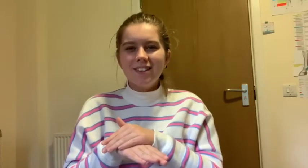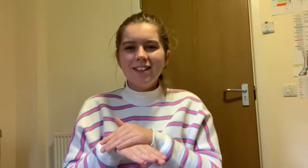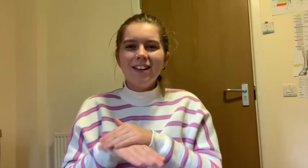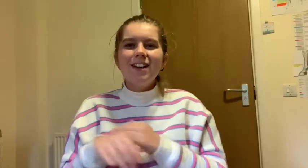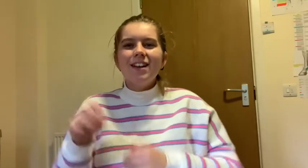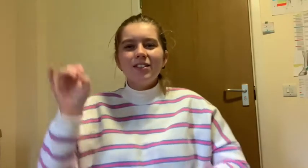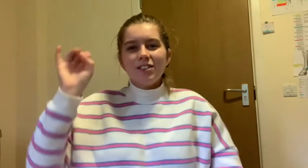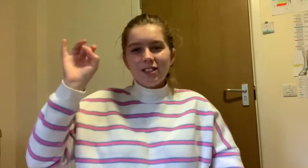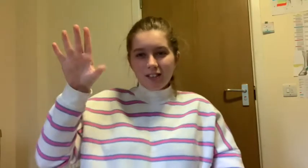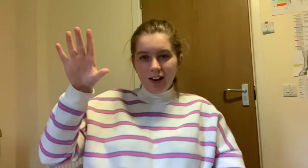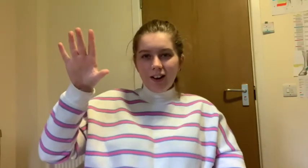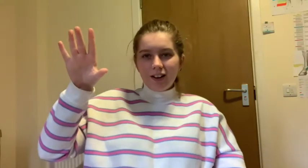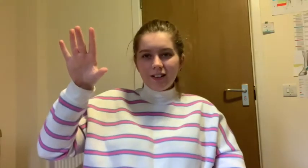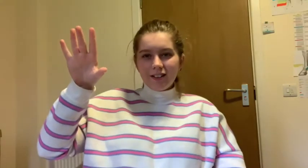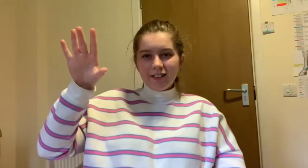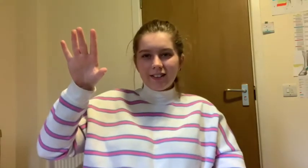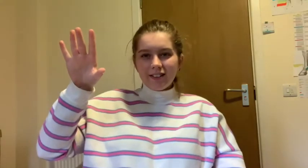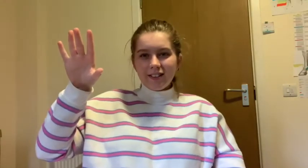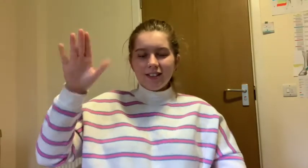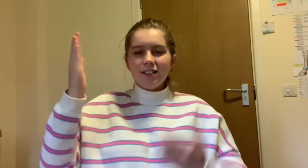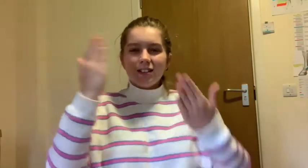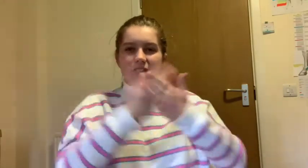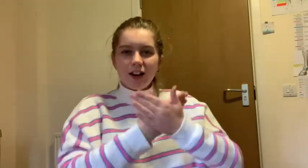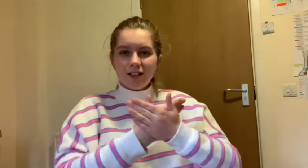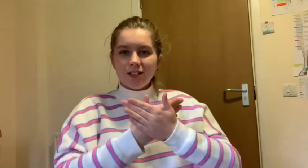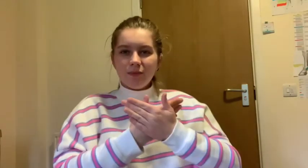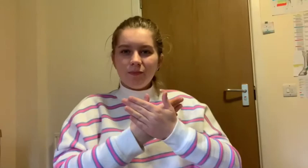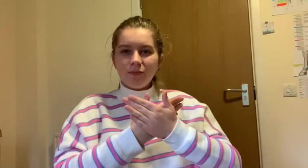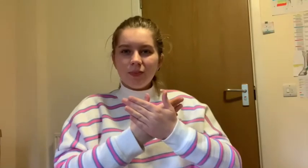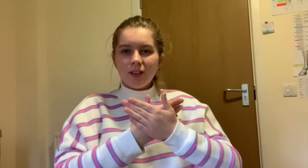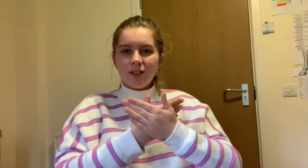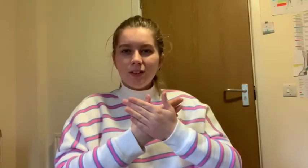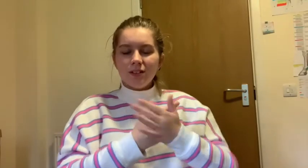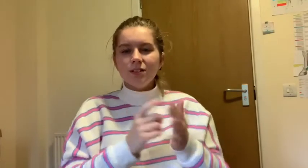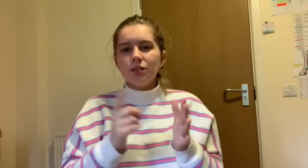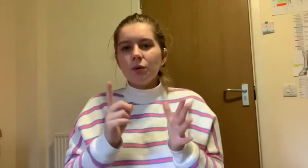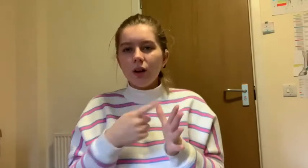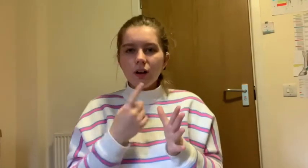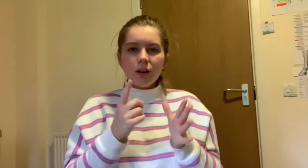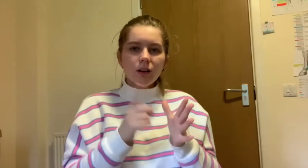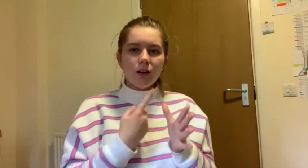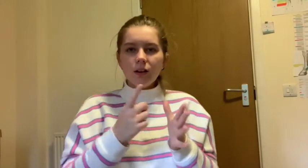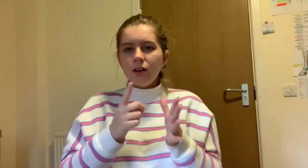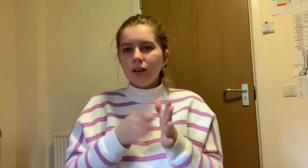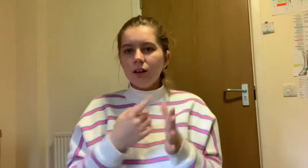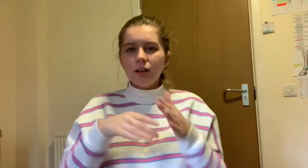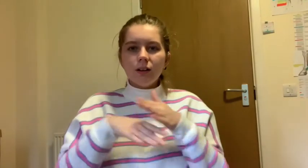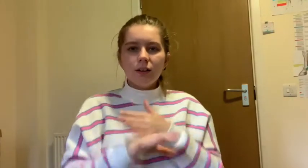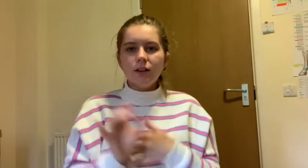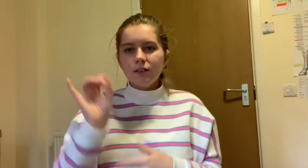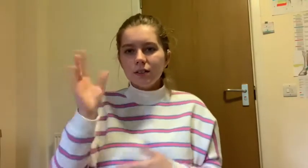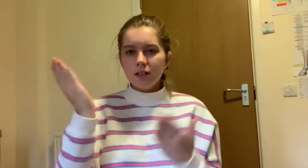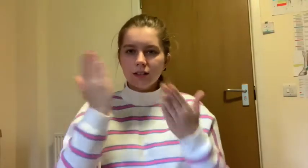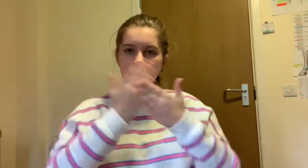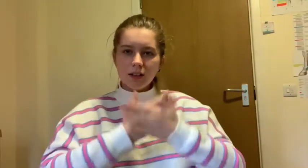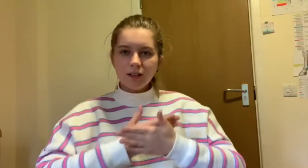"star tonight" so "ah ah ah in the star tonight"